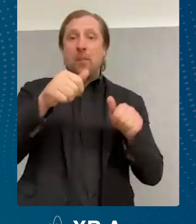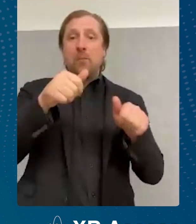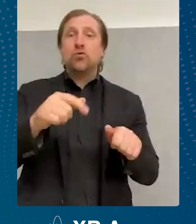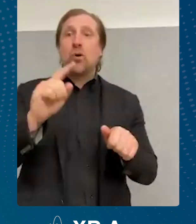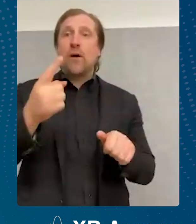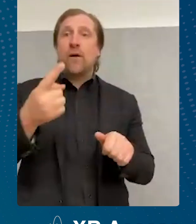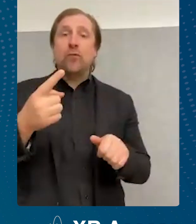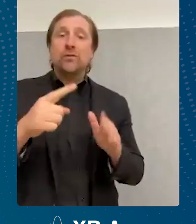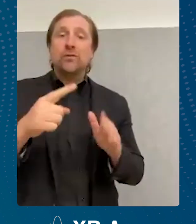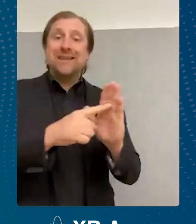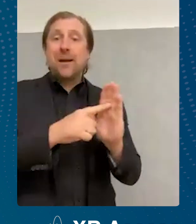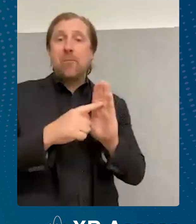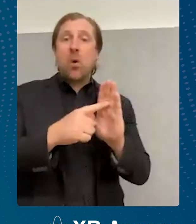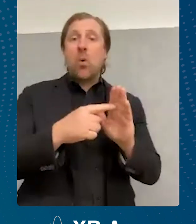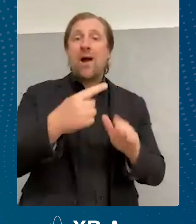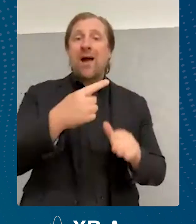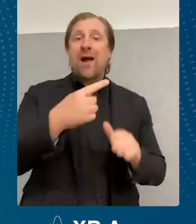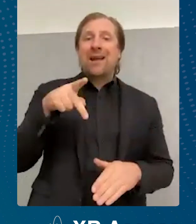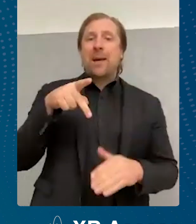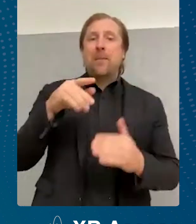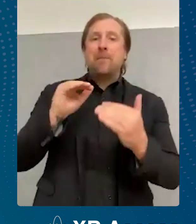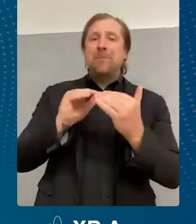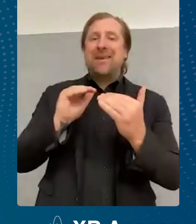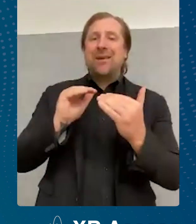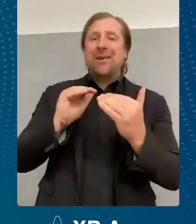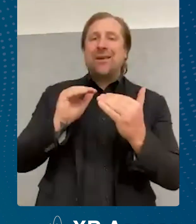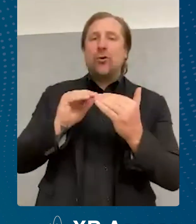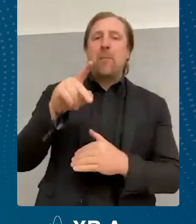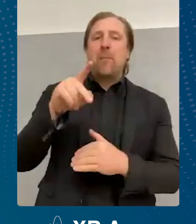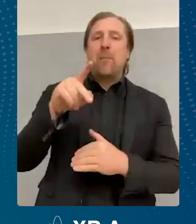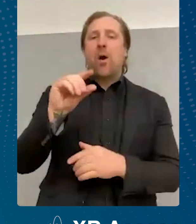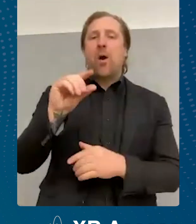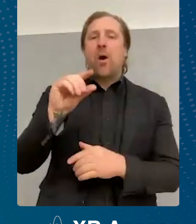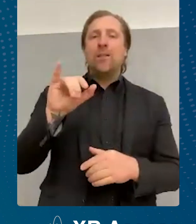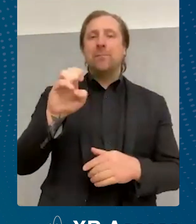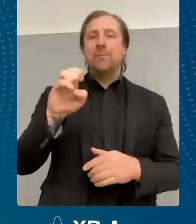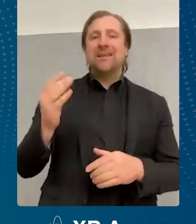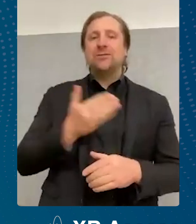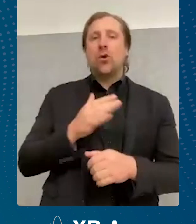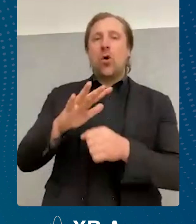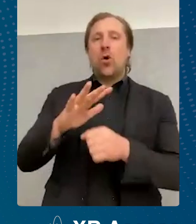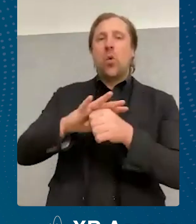at Peerpocalypse, which is our local conference at the Oregon Coast.